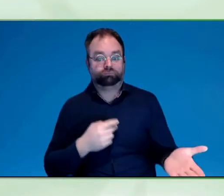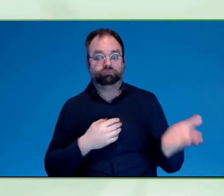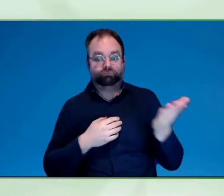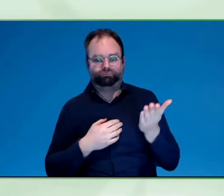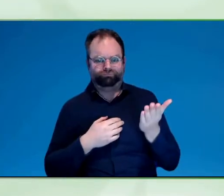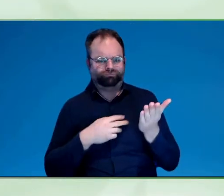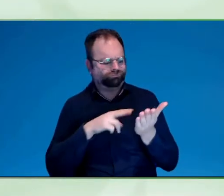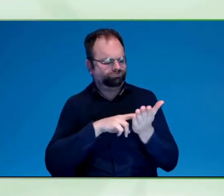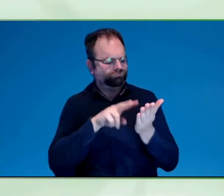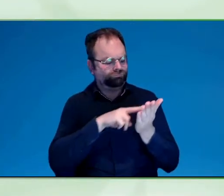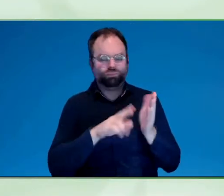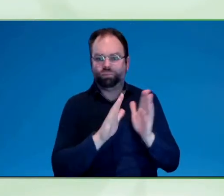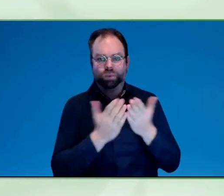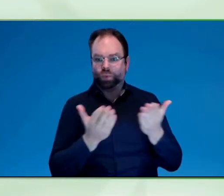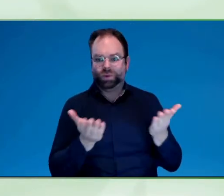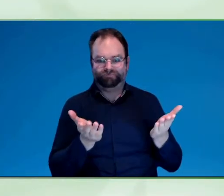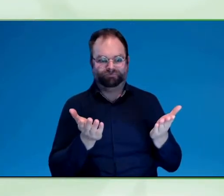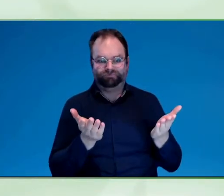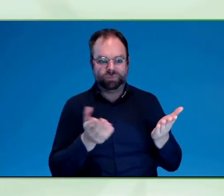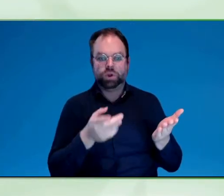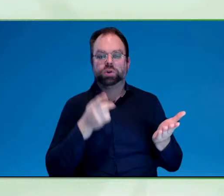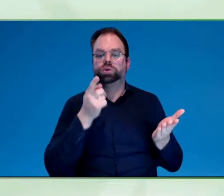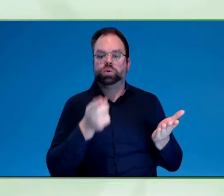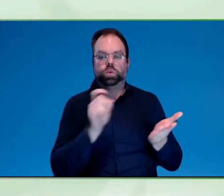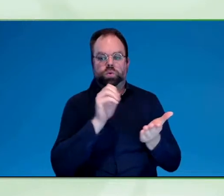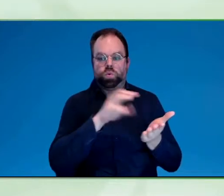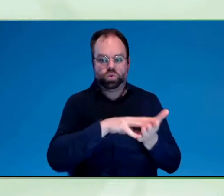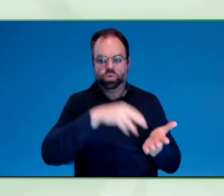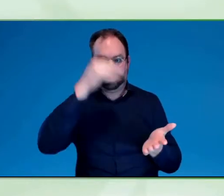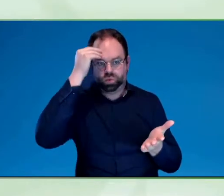different abilities and even people who do not have diagnosed disabilities.